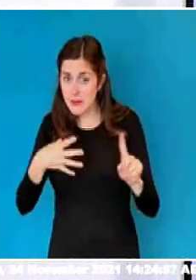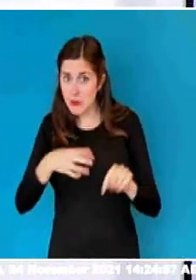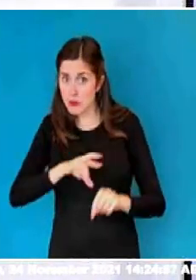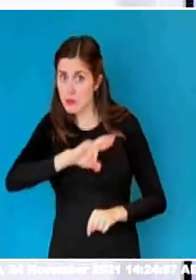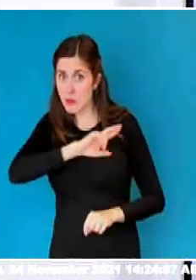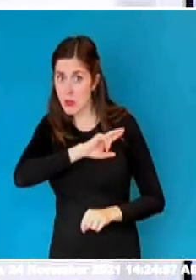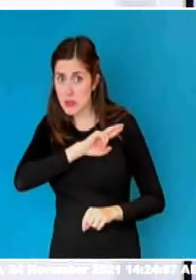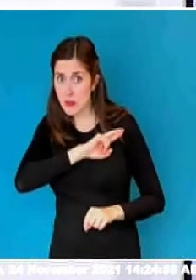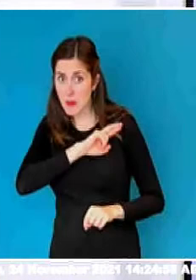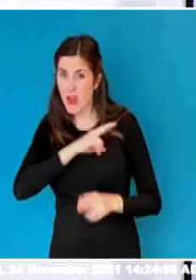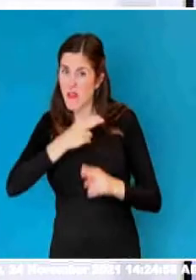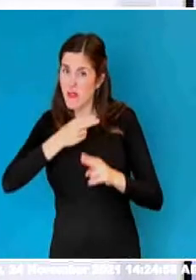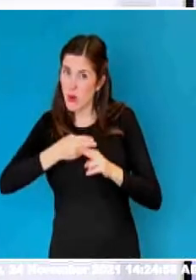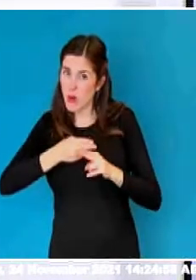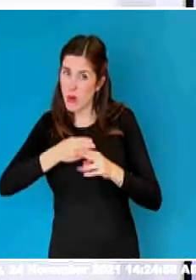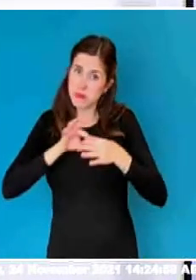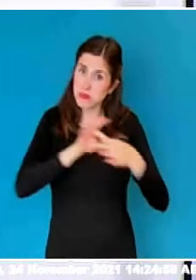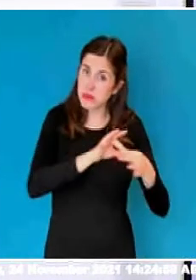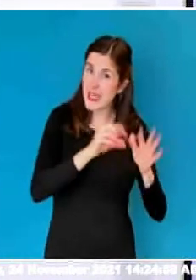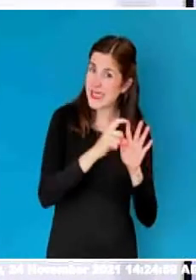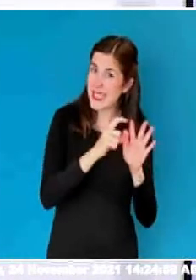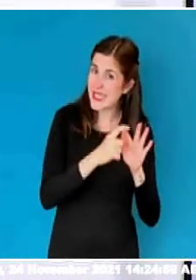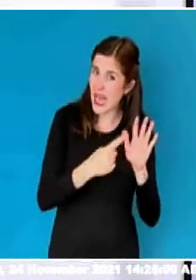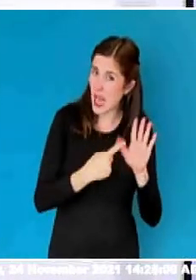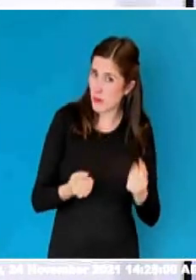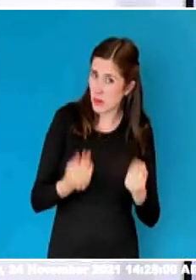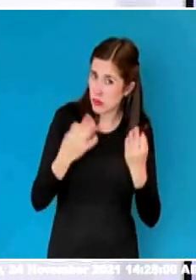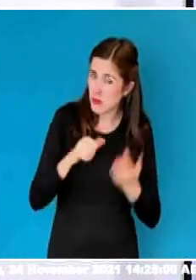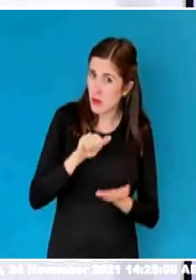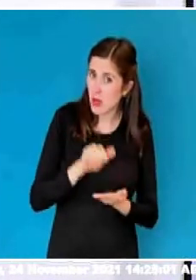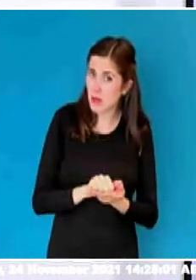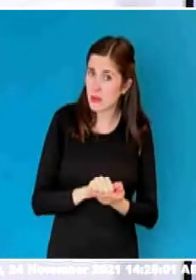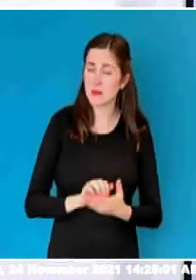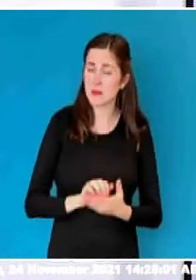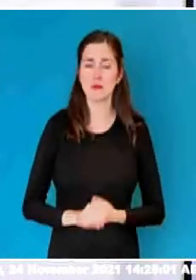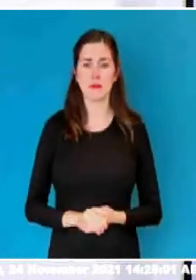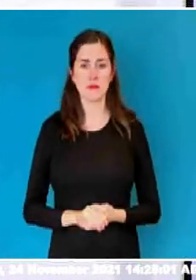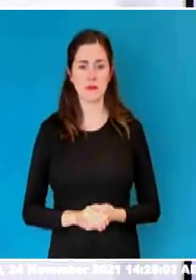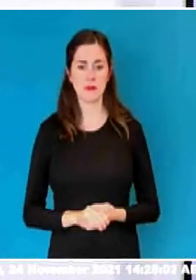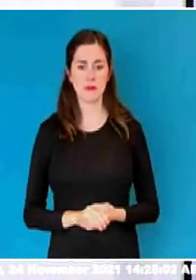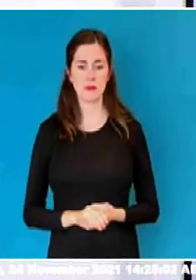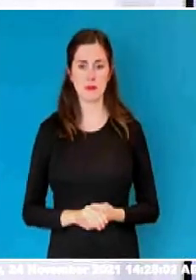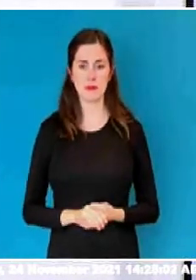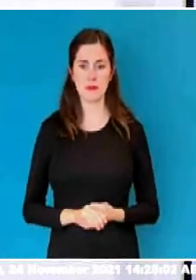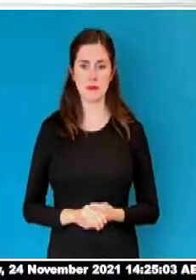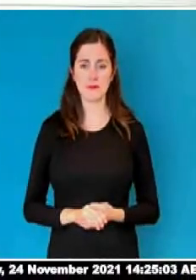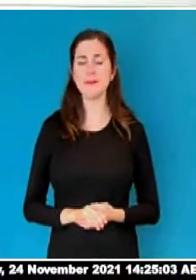functions in relation to the Disability Discrimination Act; is that right? Yes, that's correct.